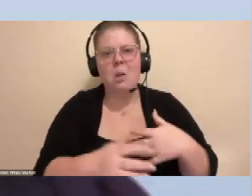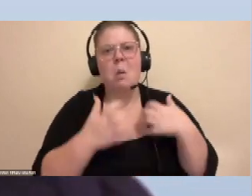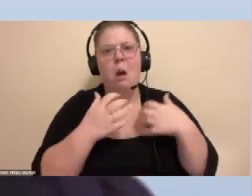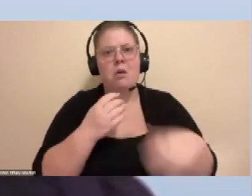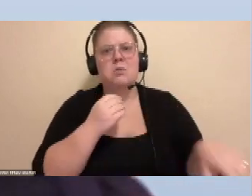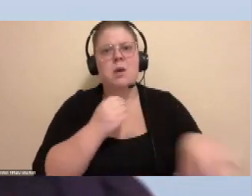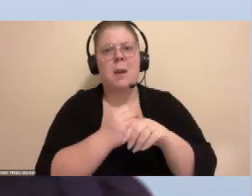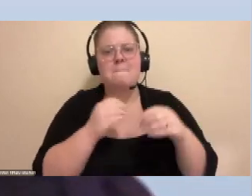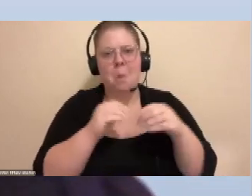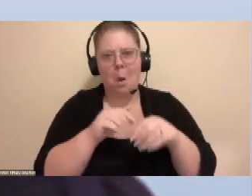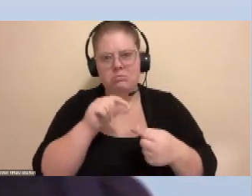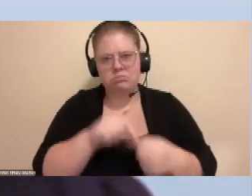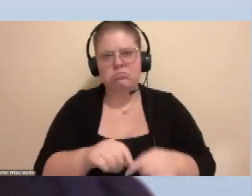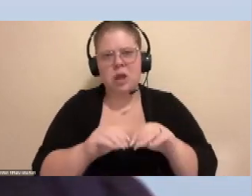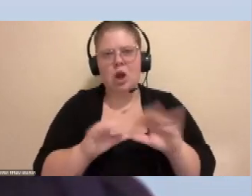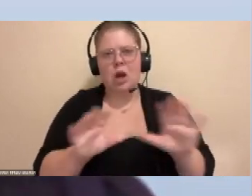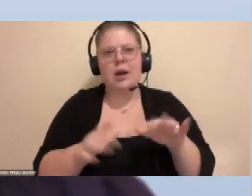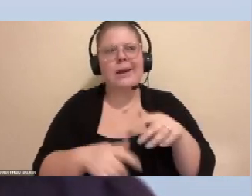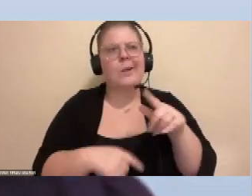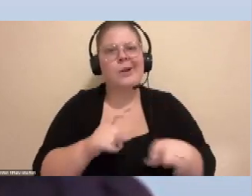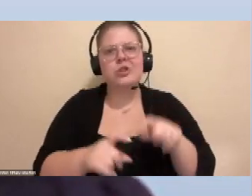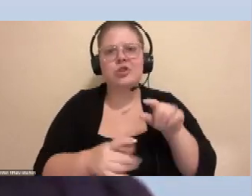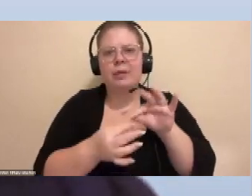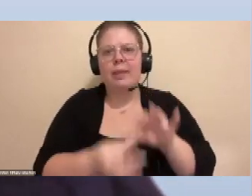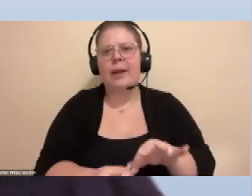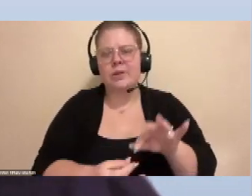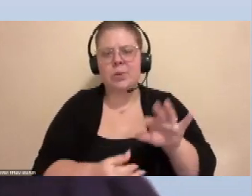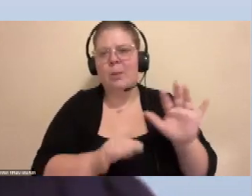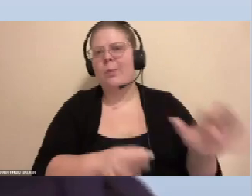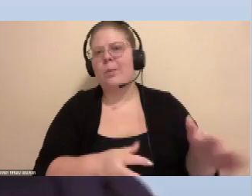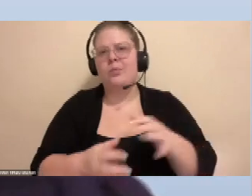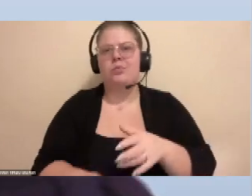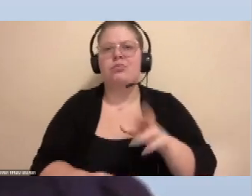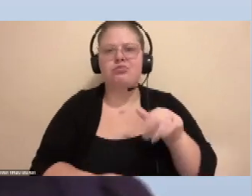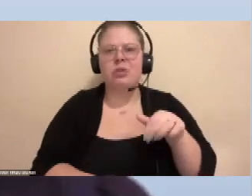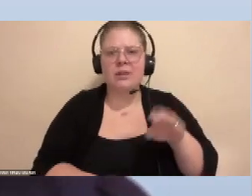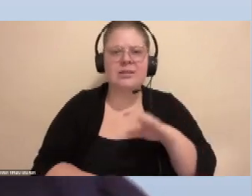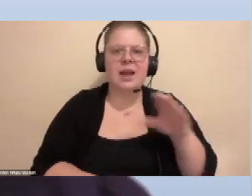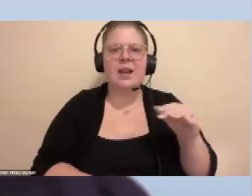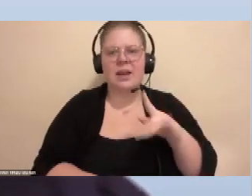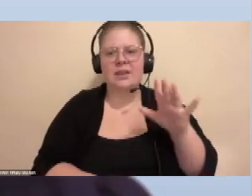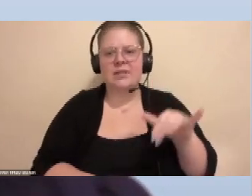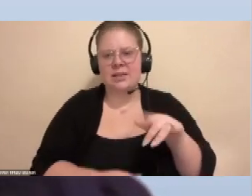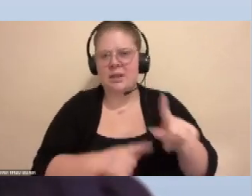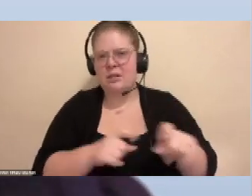around race and ethnicity. And it's going to be a long process of fighting